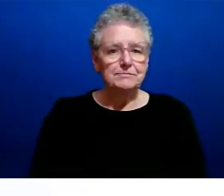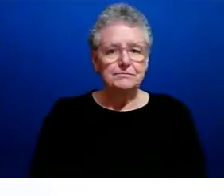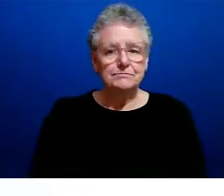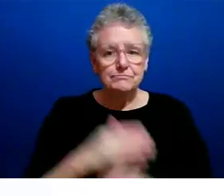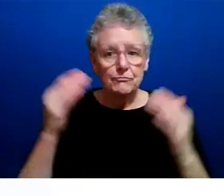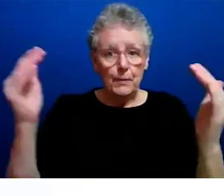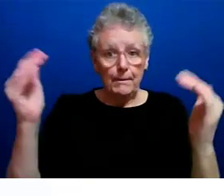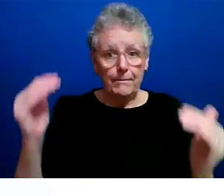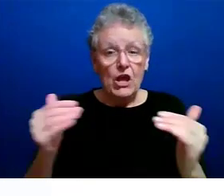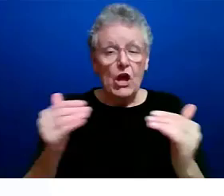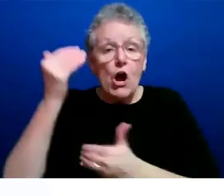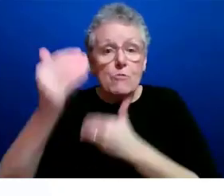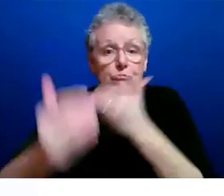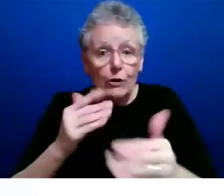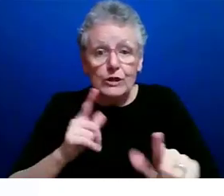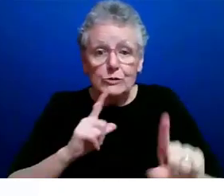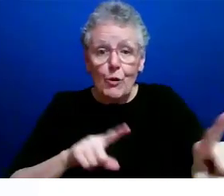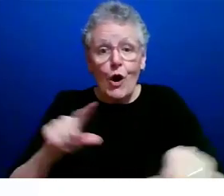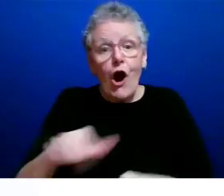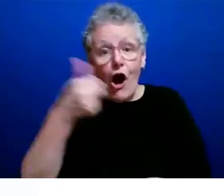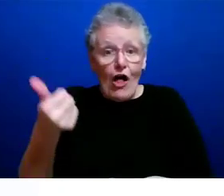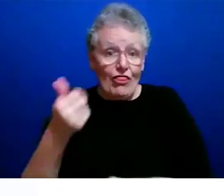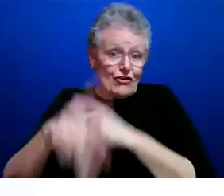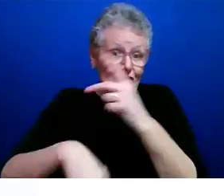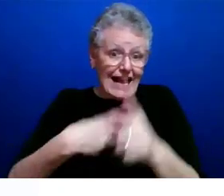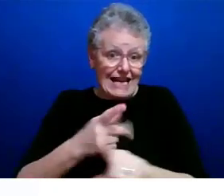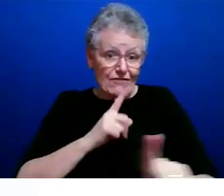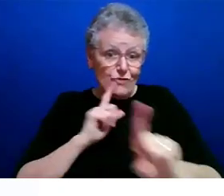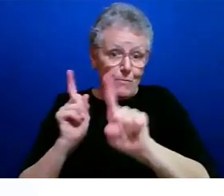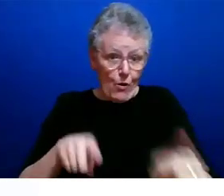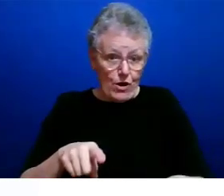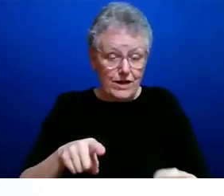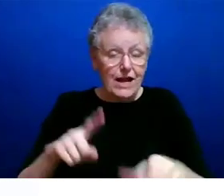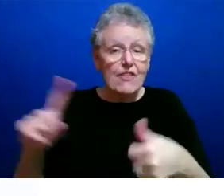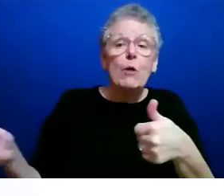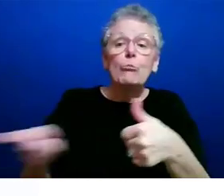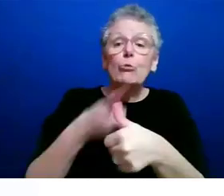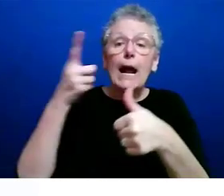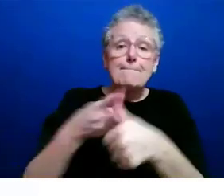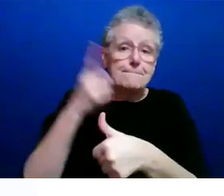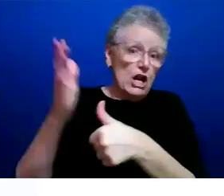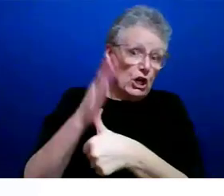Progress reports are another type of report. The primary purpose of a progress report